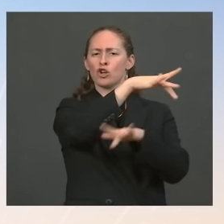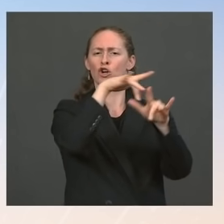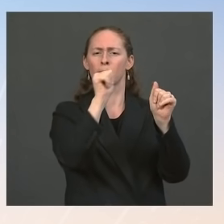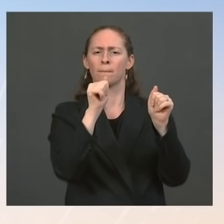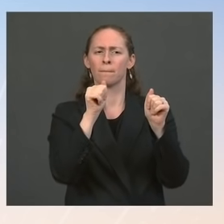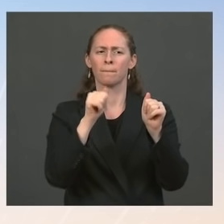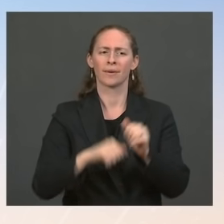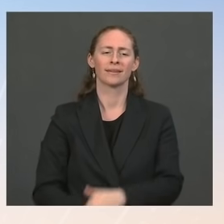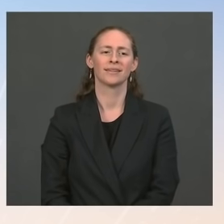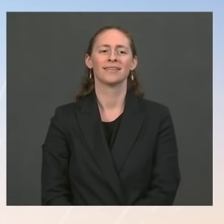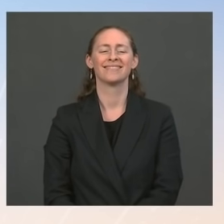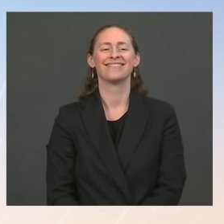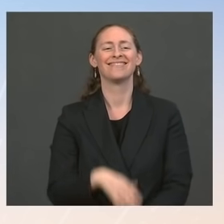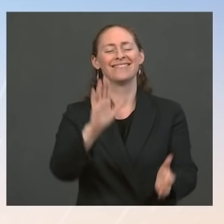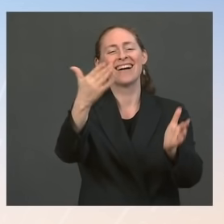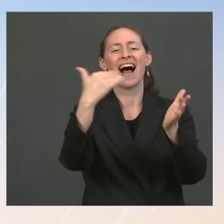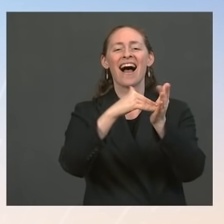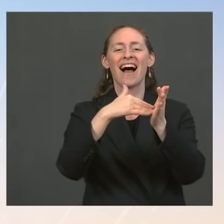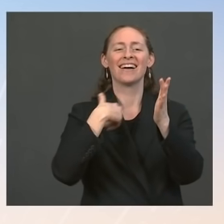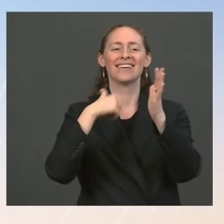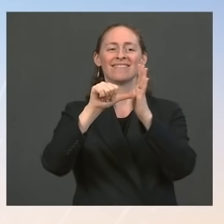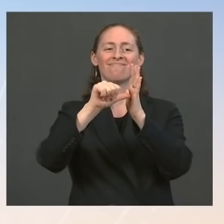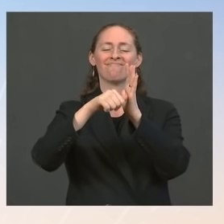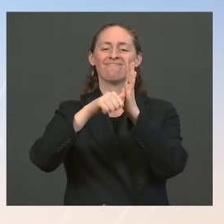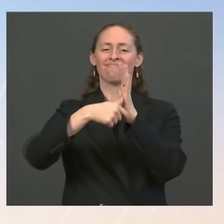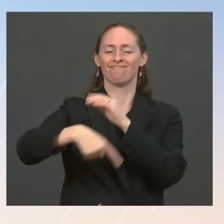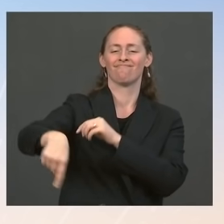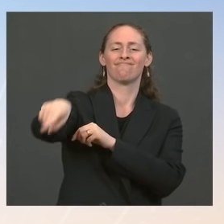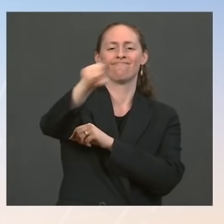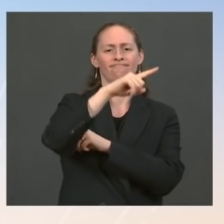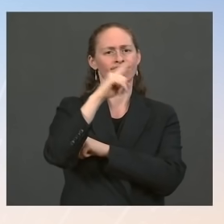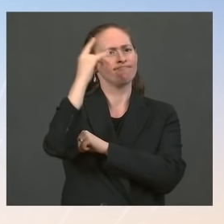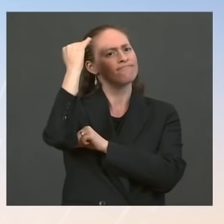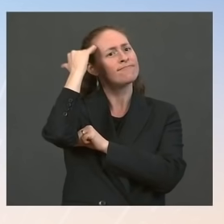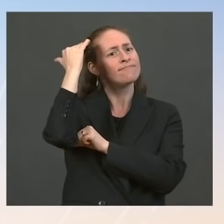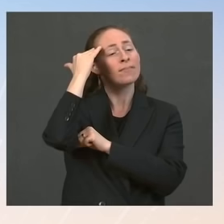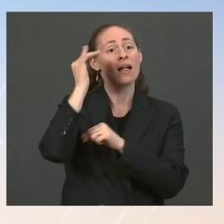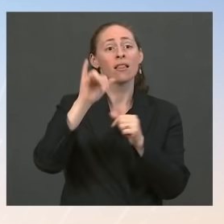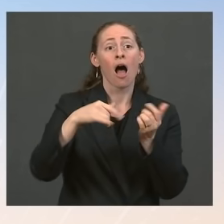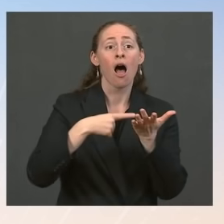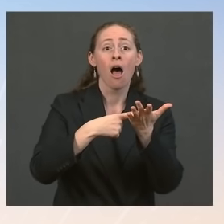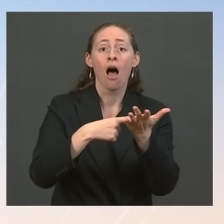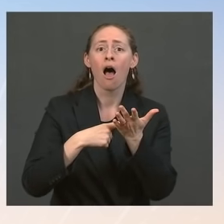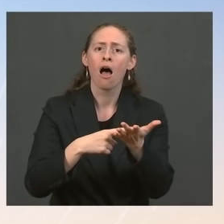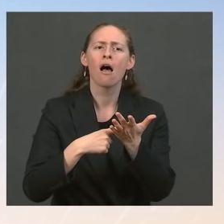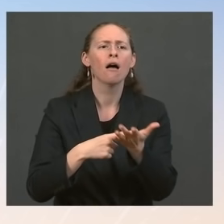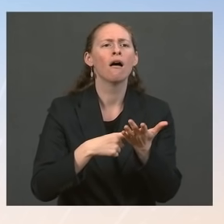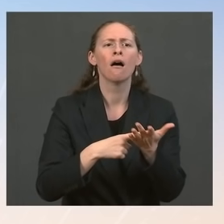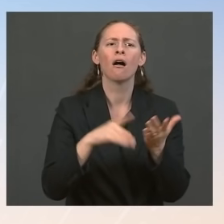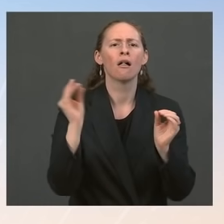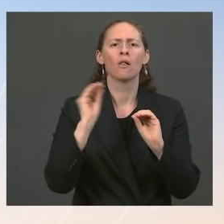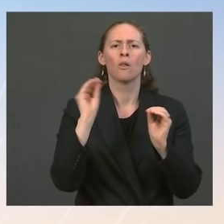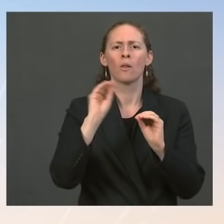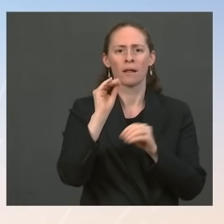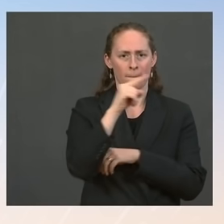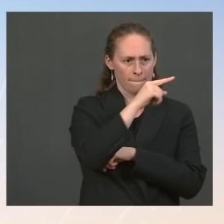I think it's important for the American people to know that these conversations don't happen in black and white or like you're in the middle of a movie.